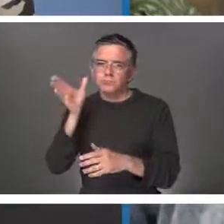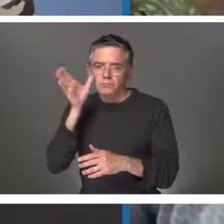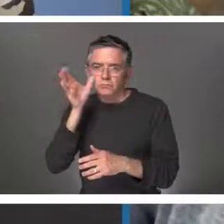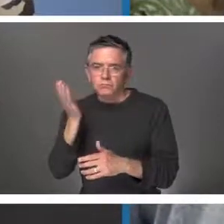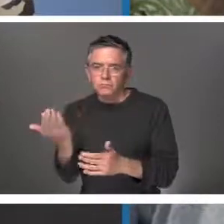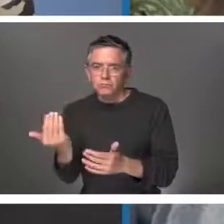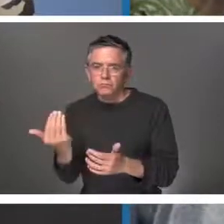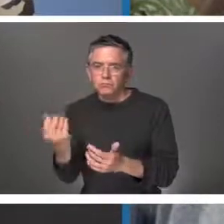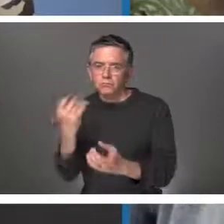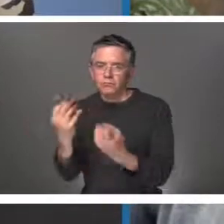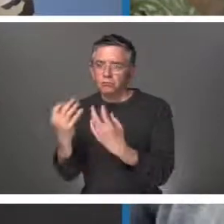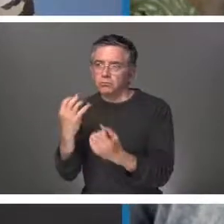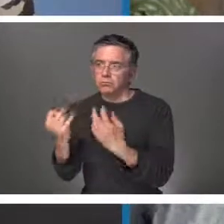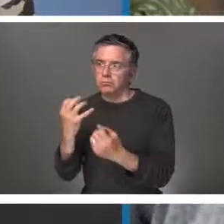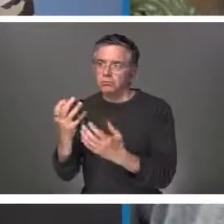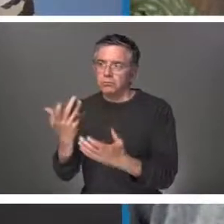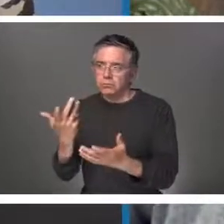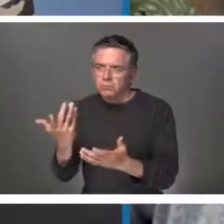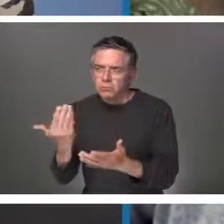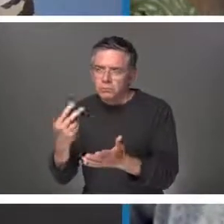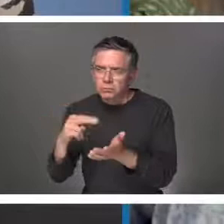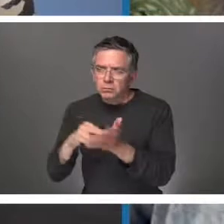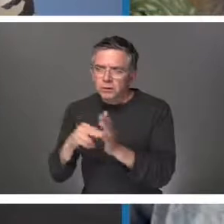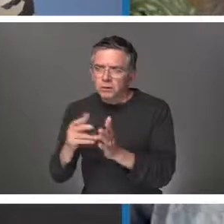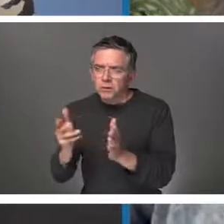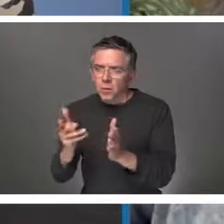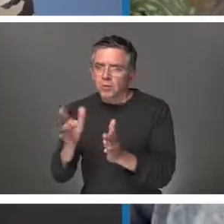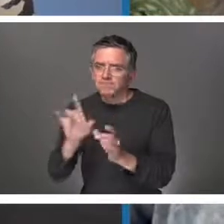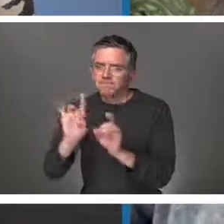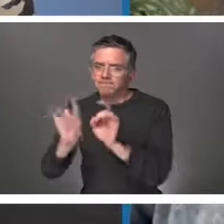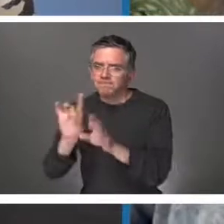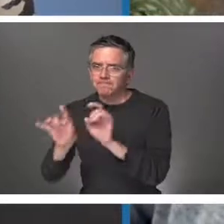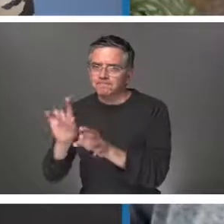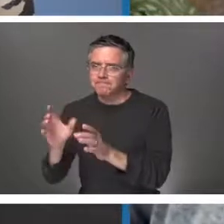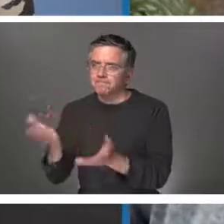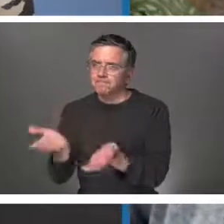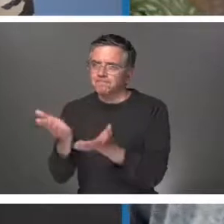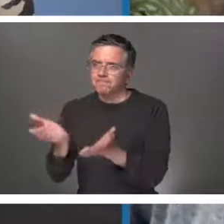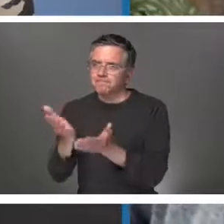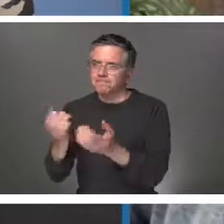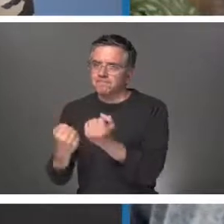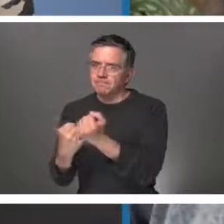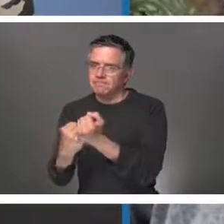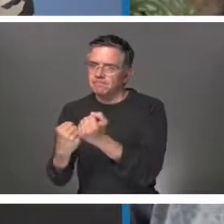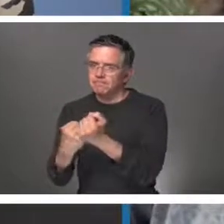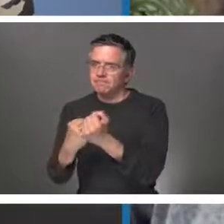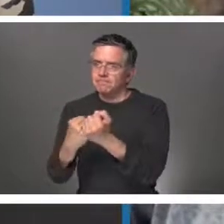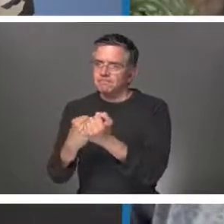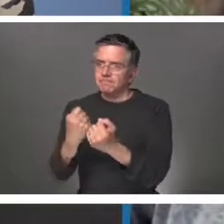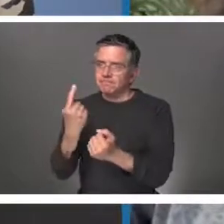or pushing, or advocating for things that our clinical and community partners